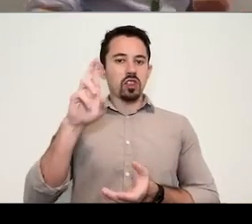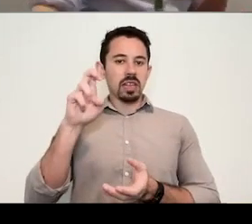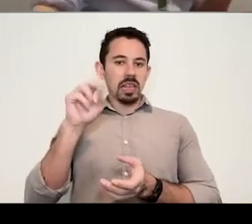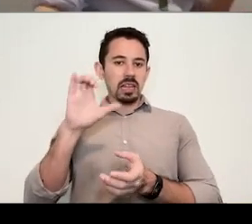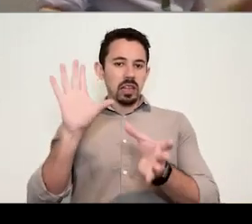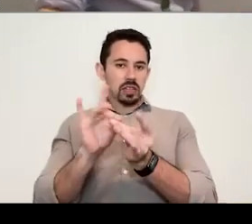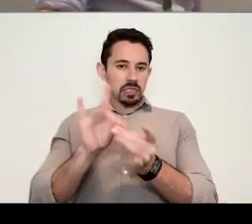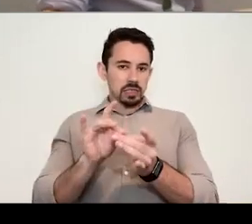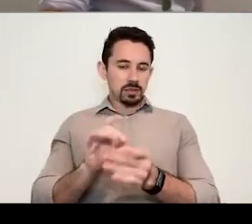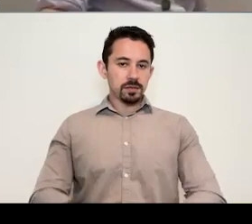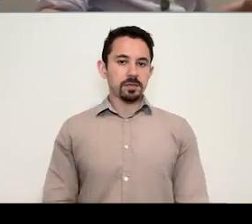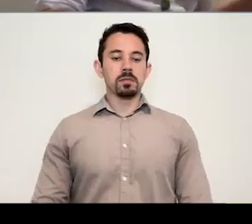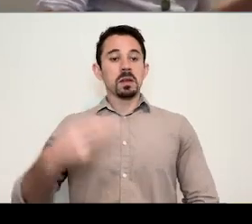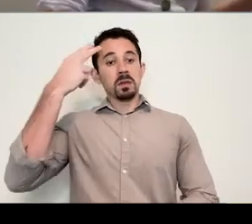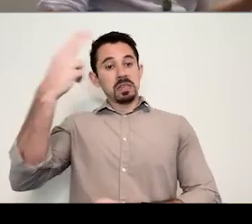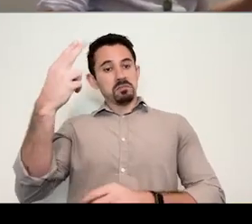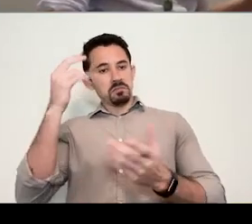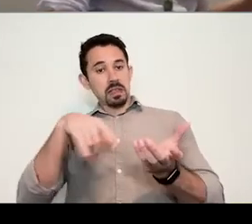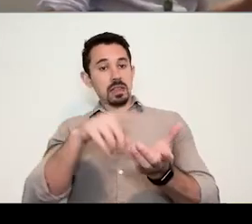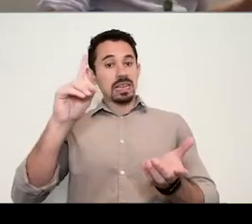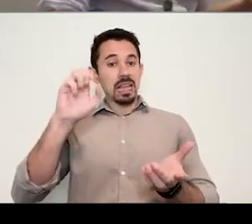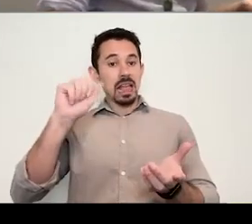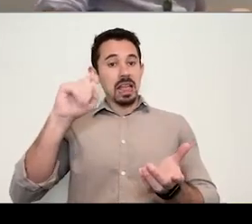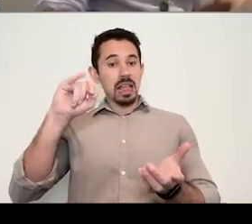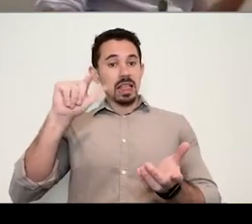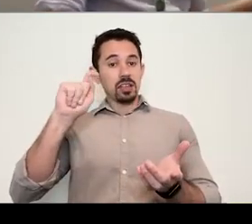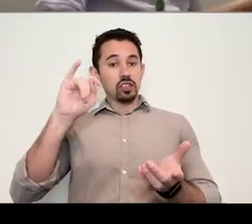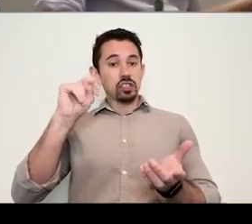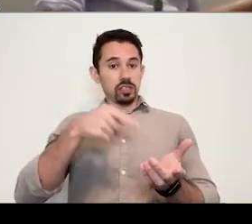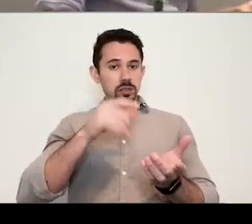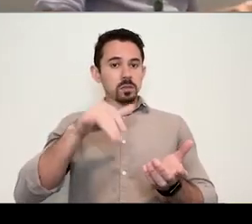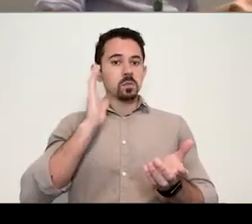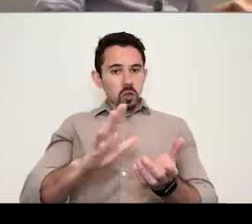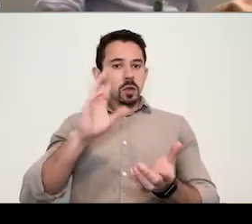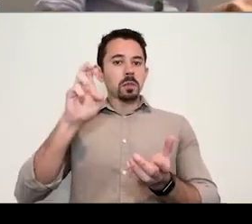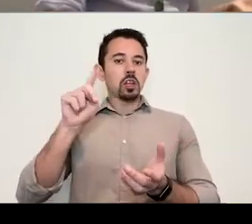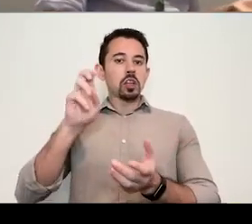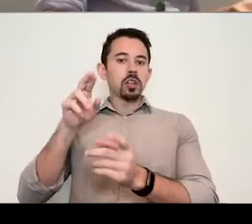So it's hypothesized that deacetylation which would render Pel cationic is necessary for Pel